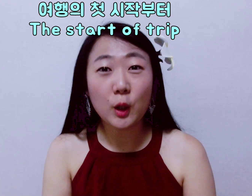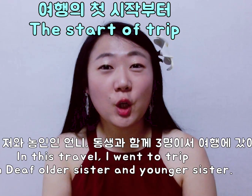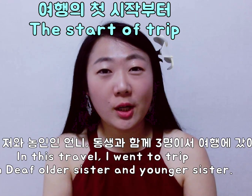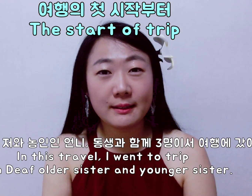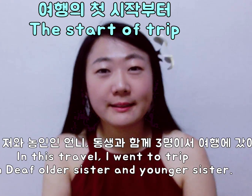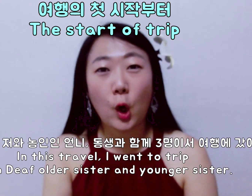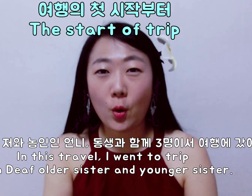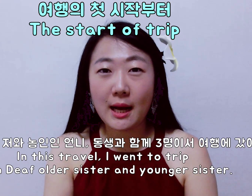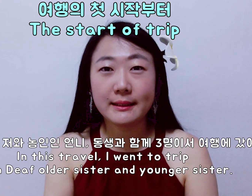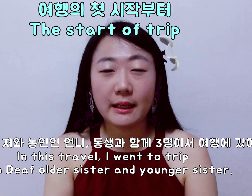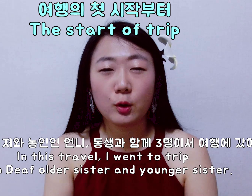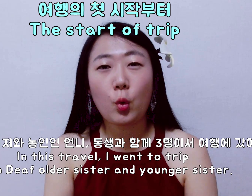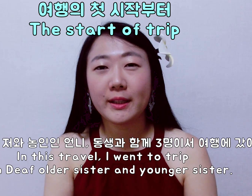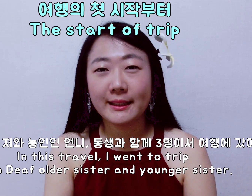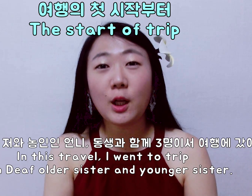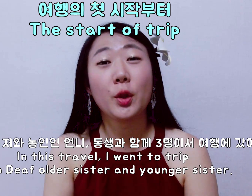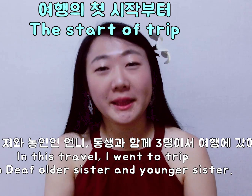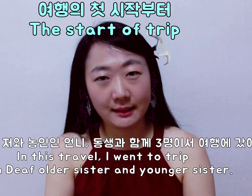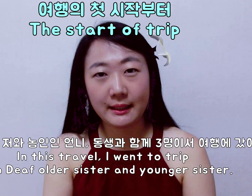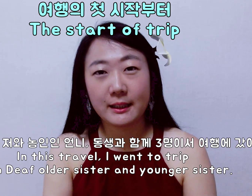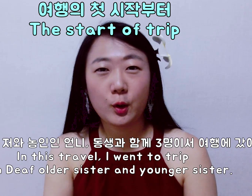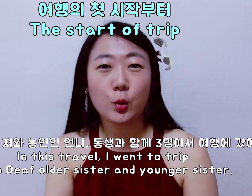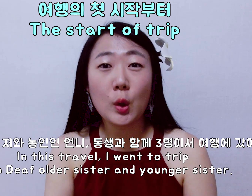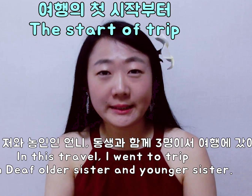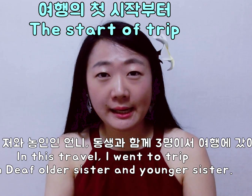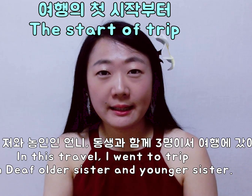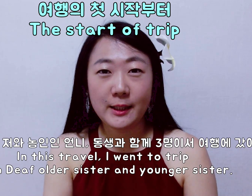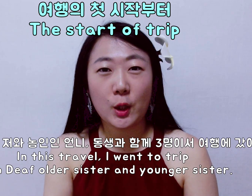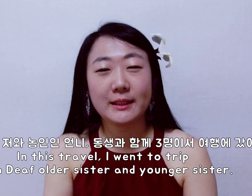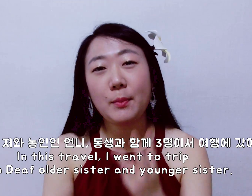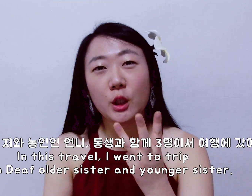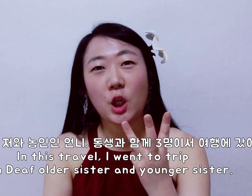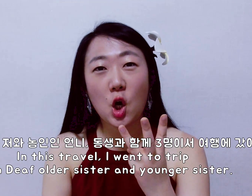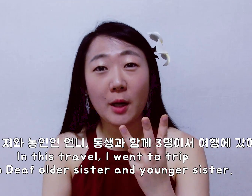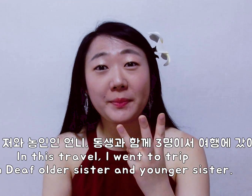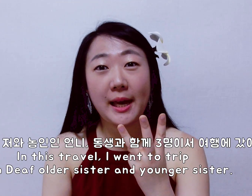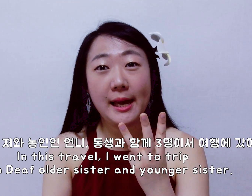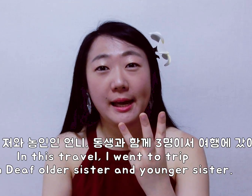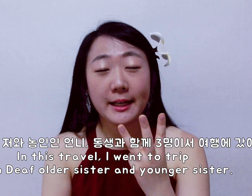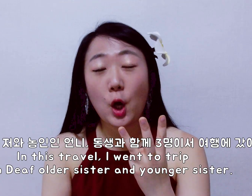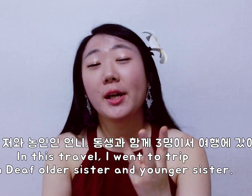여행의 첫 시작부터the start of trip 1. first. 이번 여행은 농인인 언니 동생과 함께 여행에 갔어요in this travel i